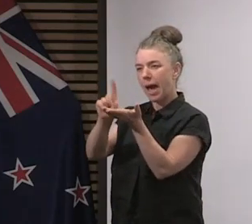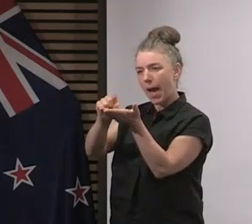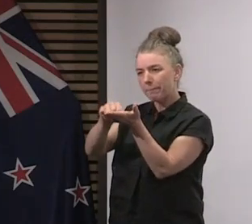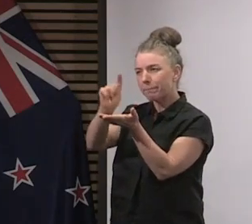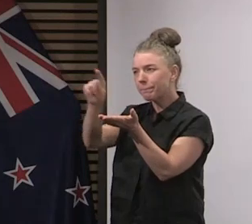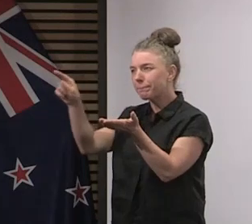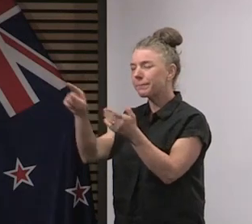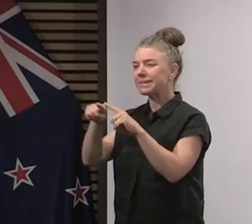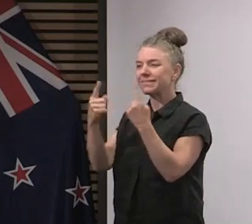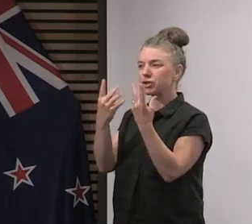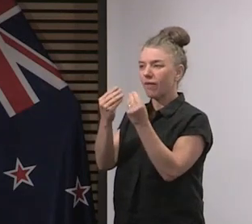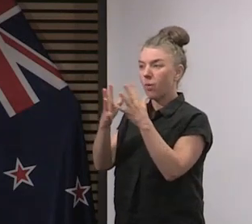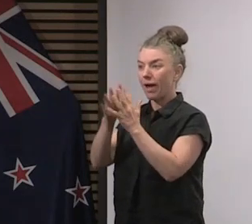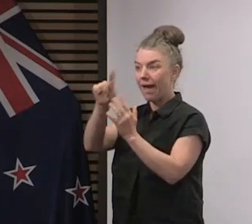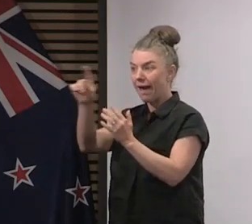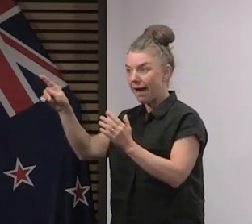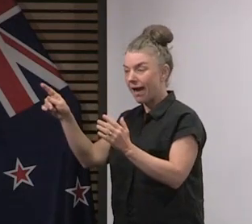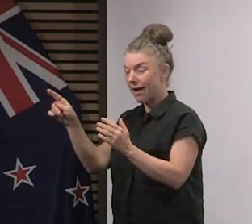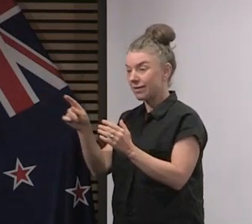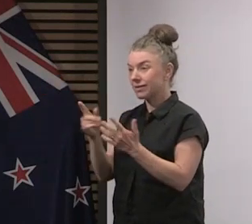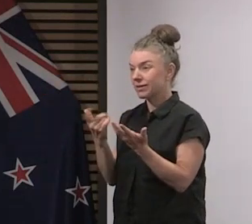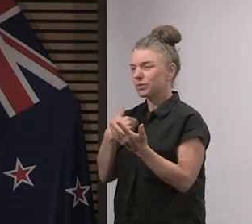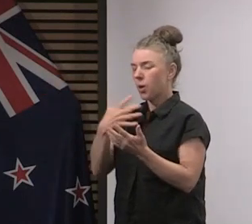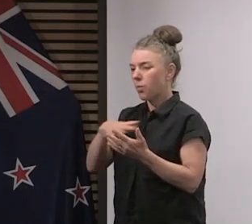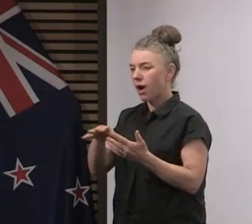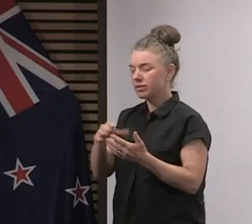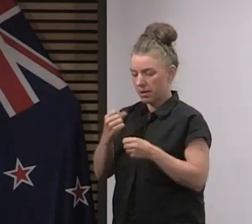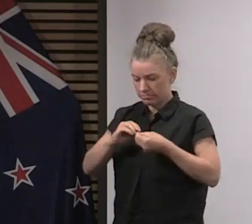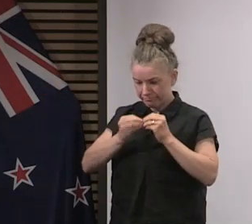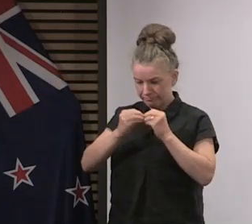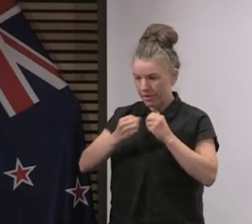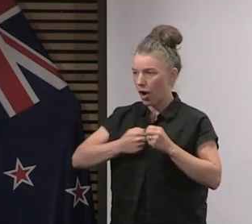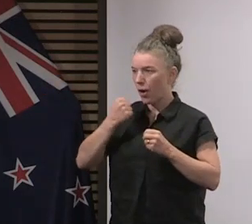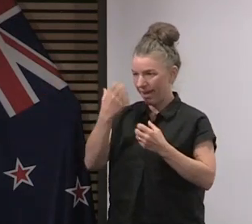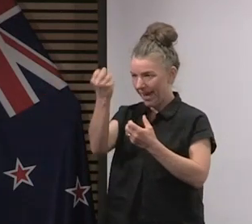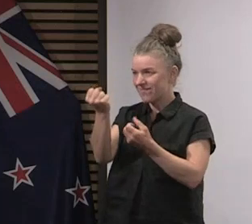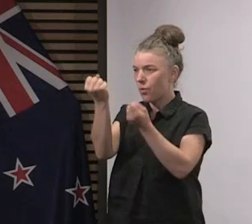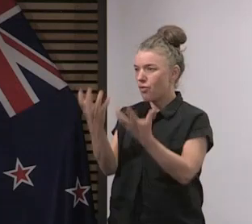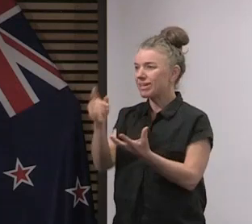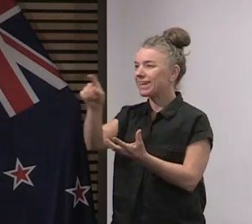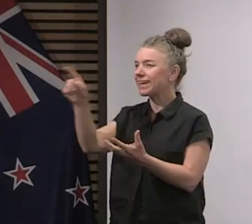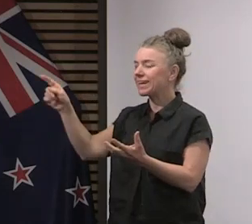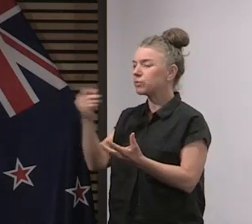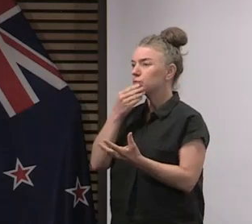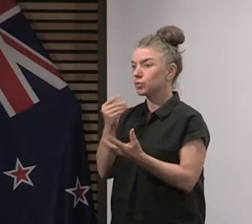We know there is a number of options and solutions out there, a number of potential apps that